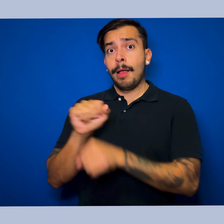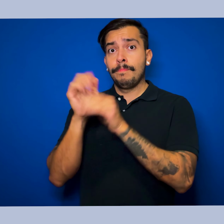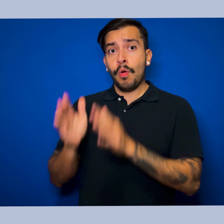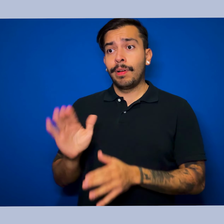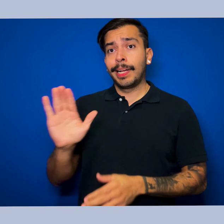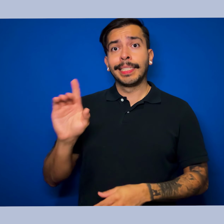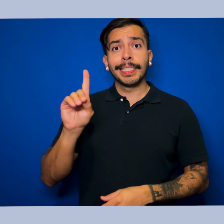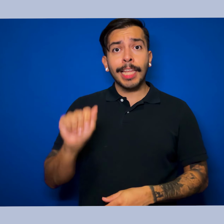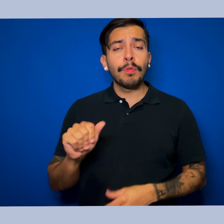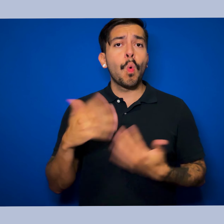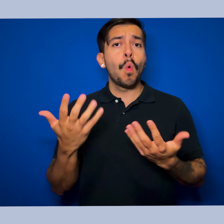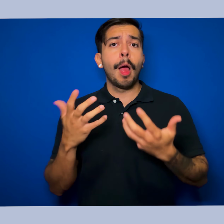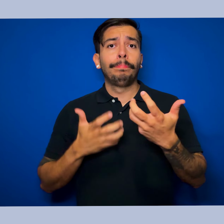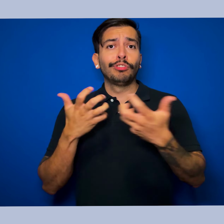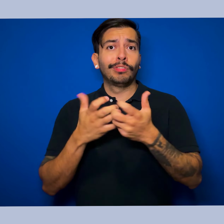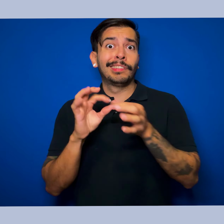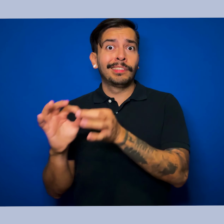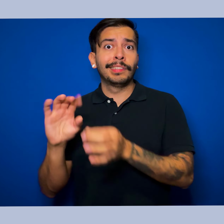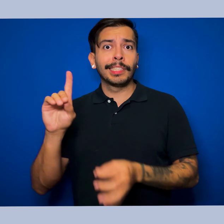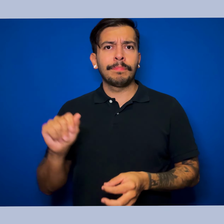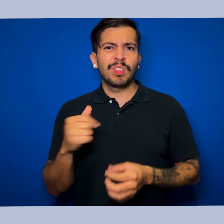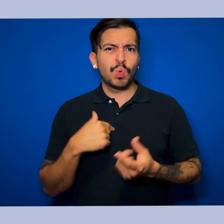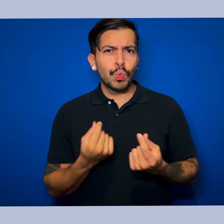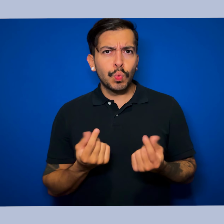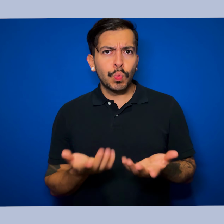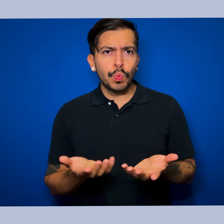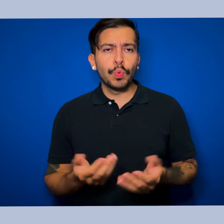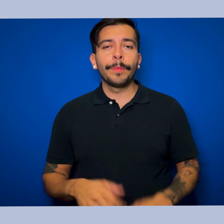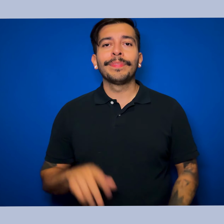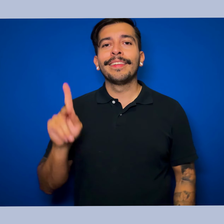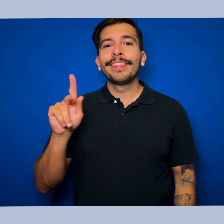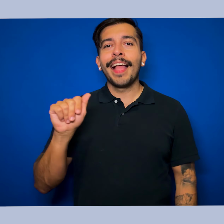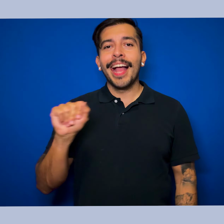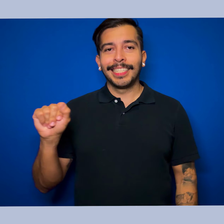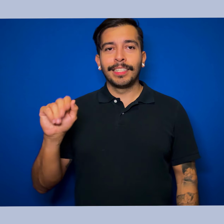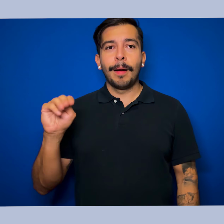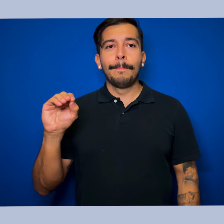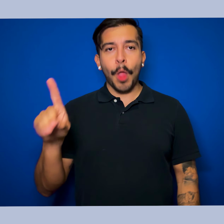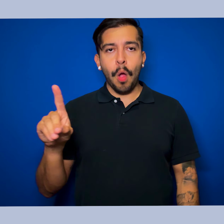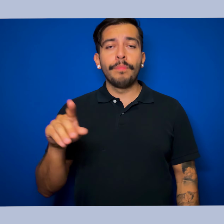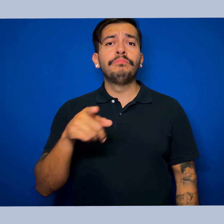disability or disability related accommodation? Kass, MOD.